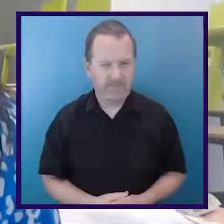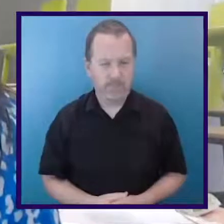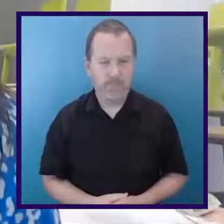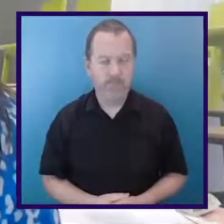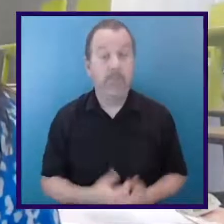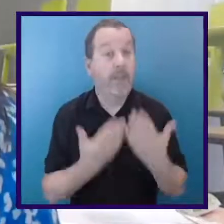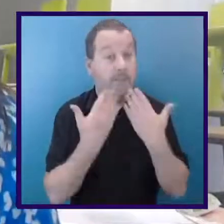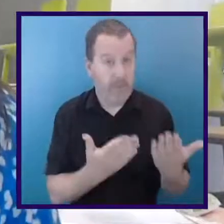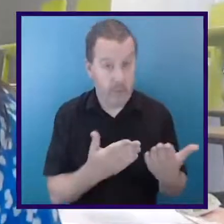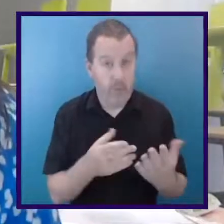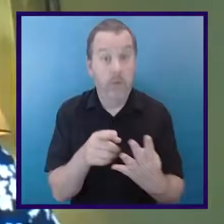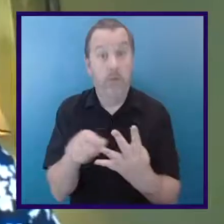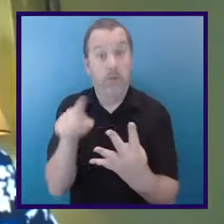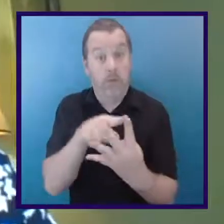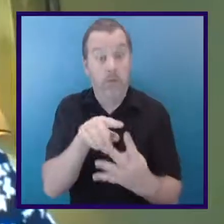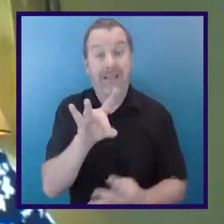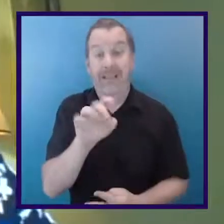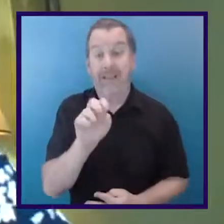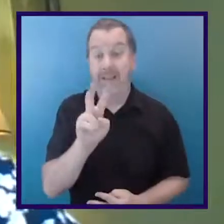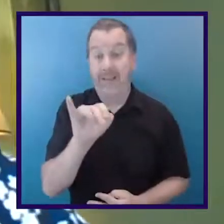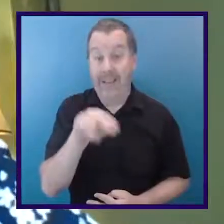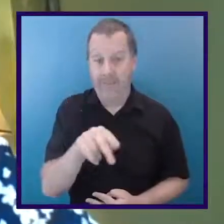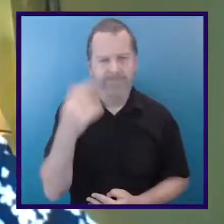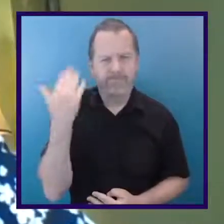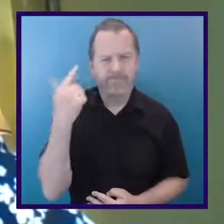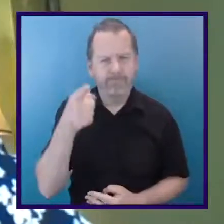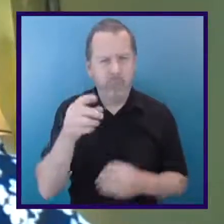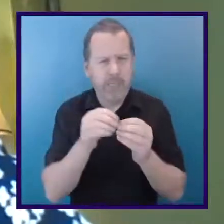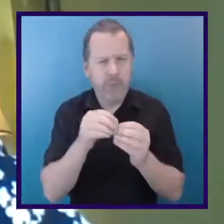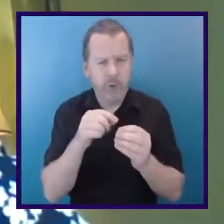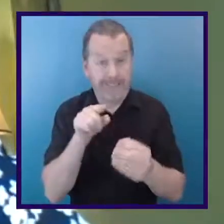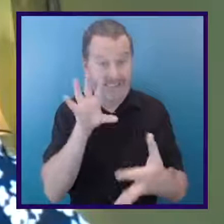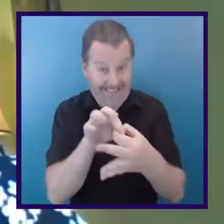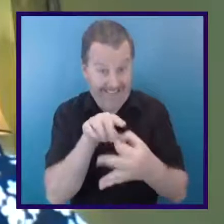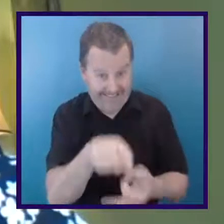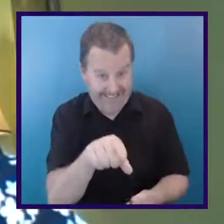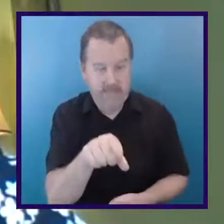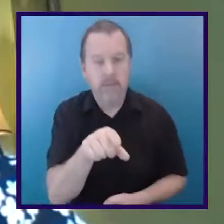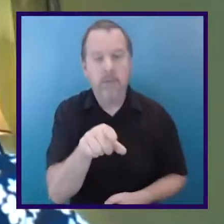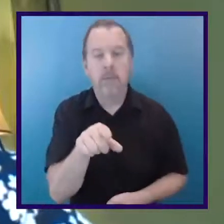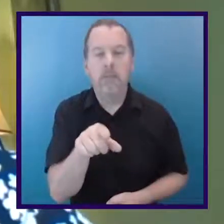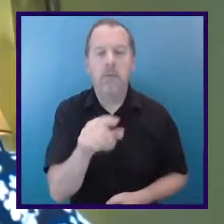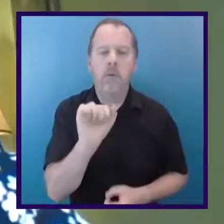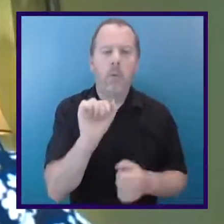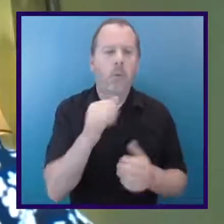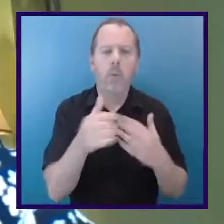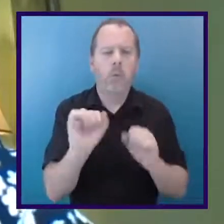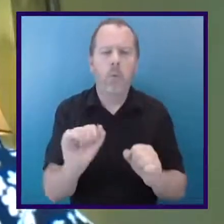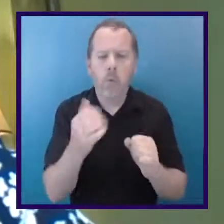And Kevin, this is a question that picks up on something that you mentioned yourself.